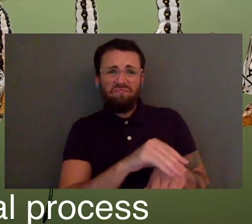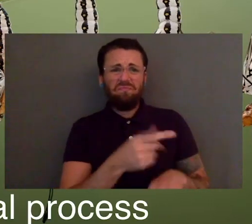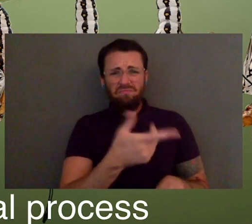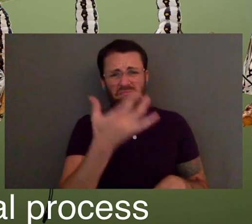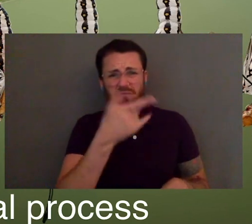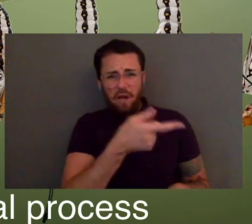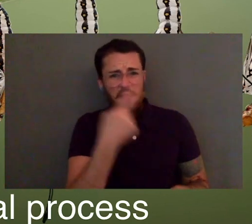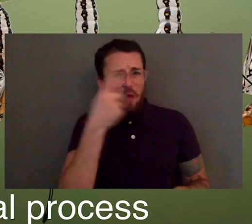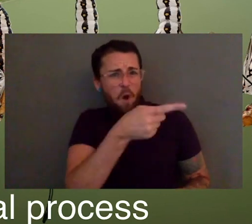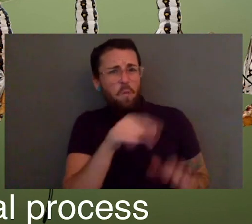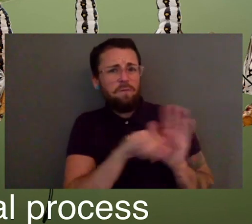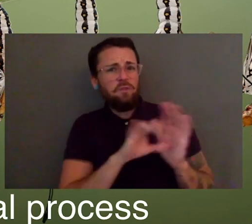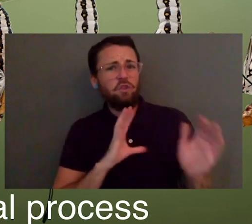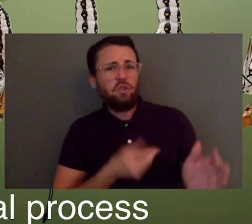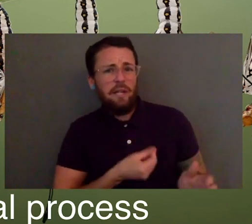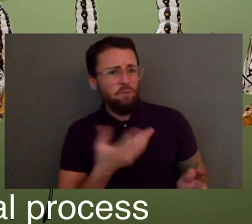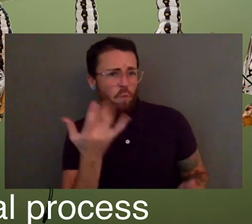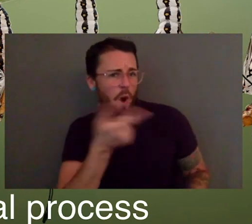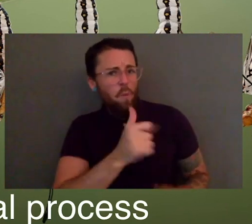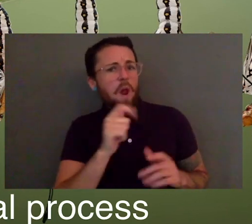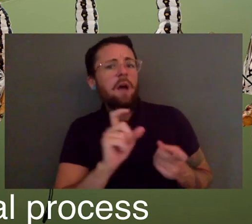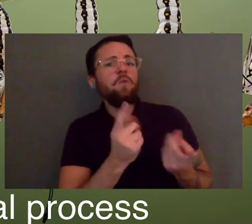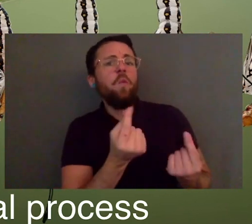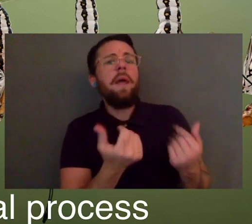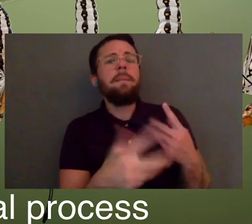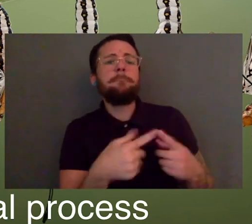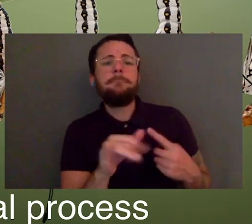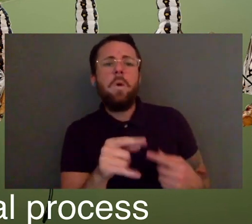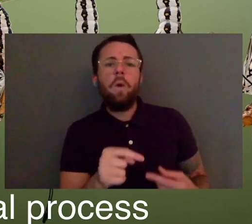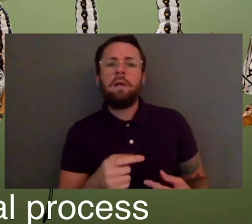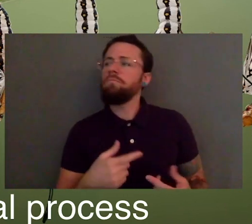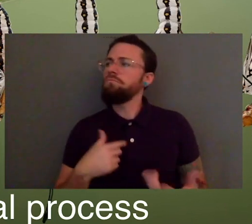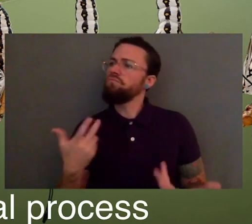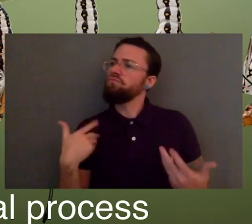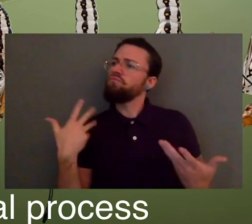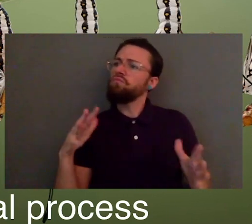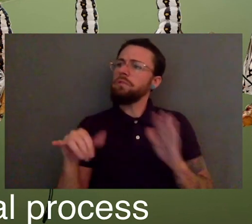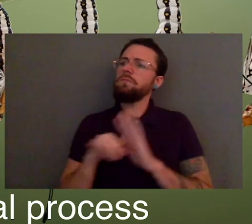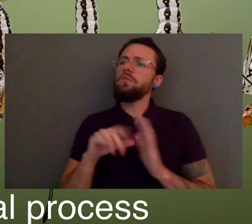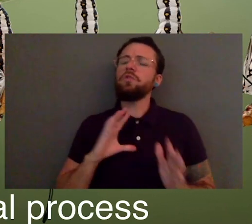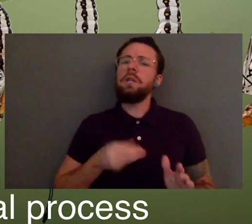parts of their identity as a person who transitions in the transworld.